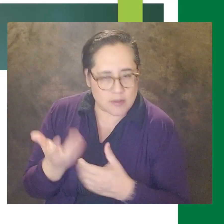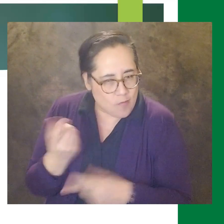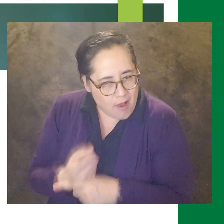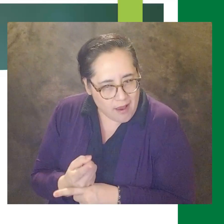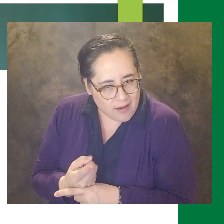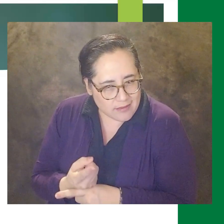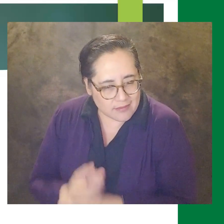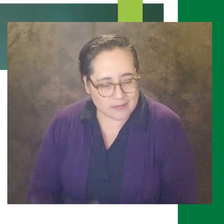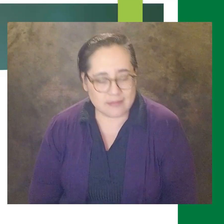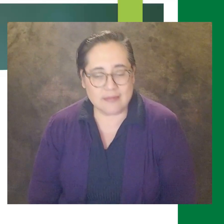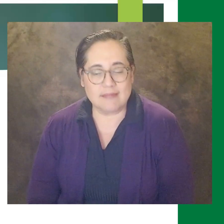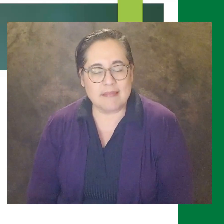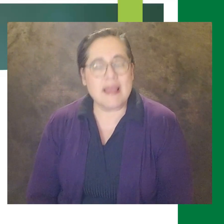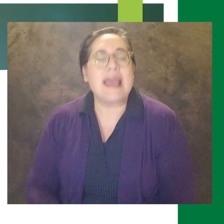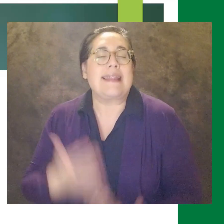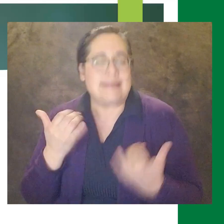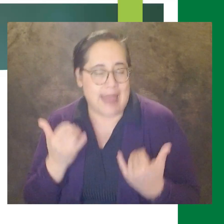Let's go back to what we've been talking about.